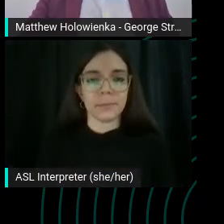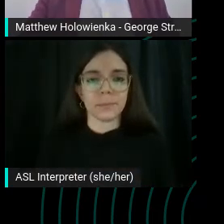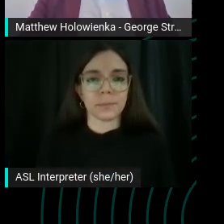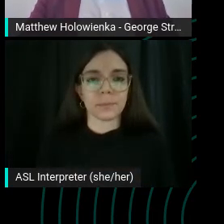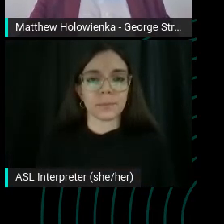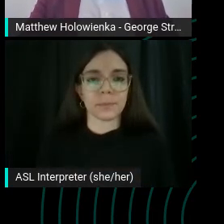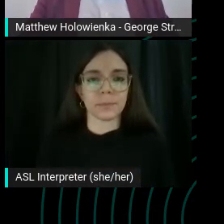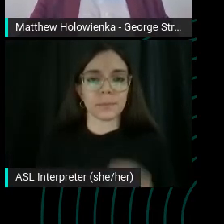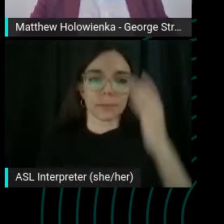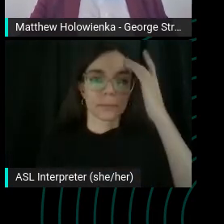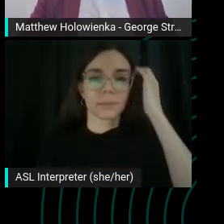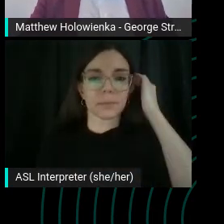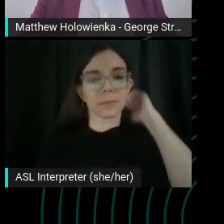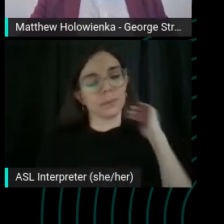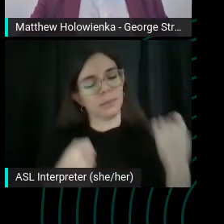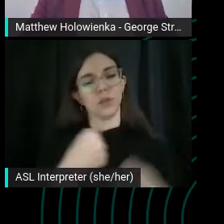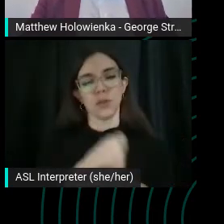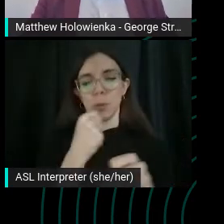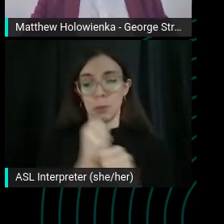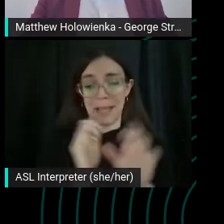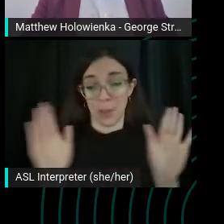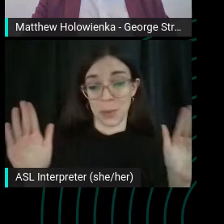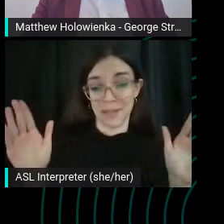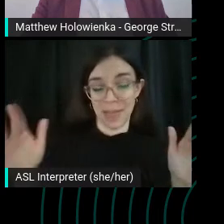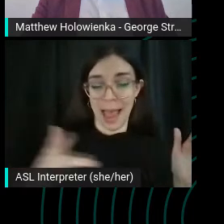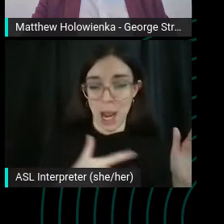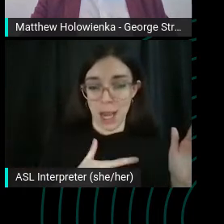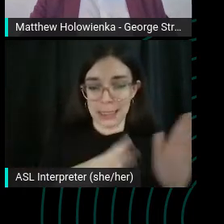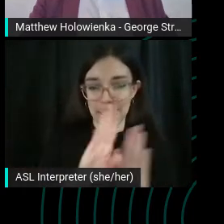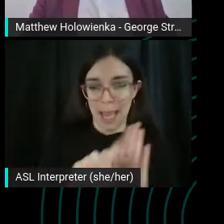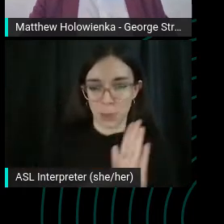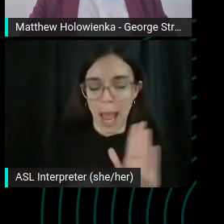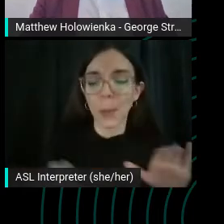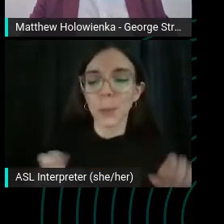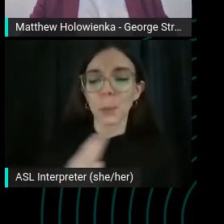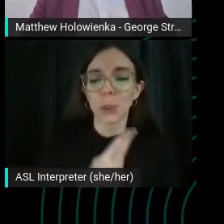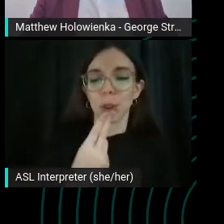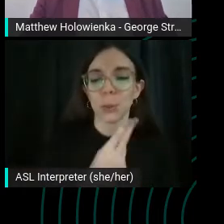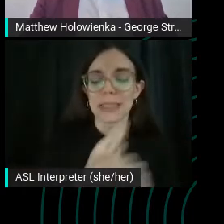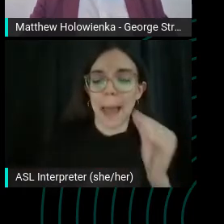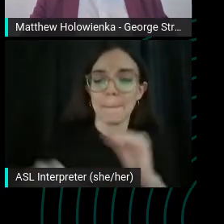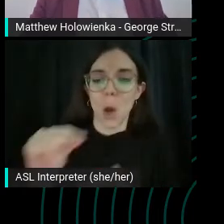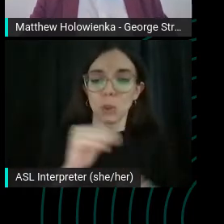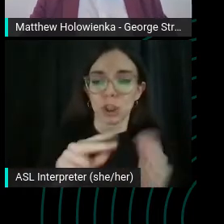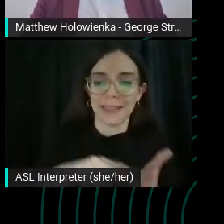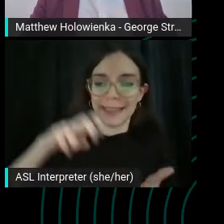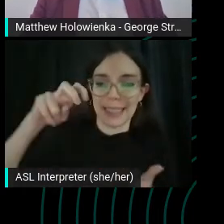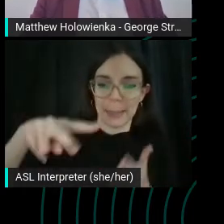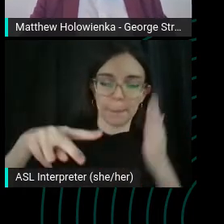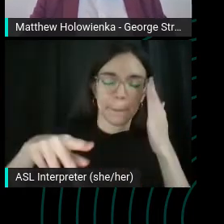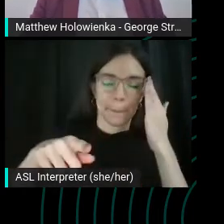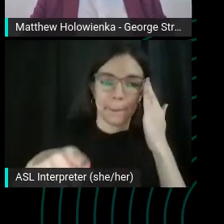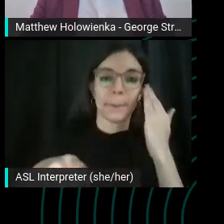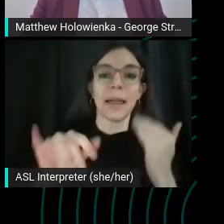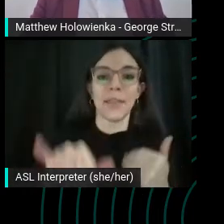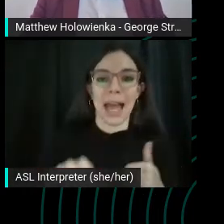So to create those flying hearts in the background, we used the Motionleap app, which is an app that you can download through the App Store on your phone, and I highly recommend it.